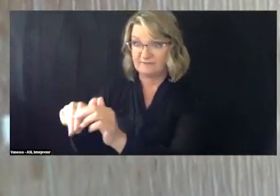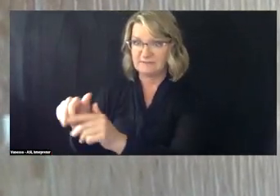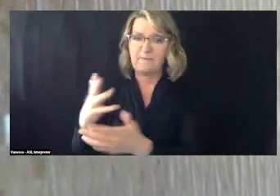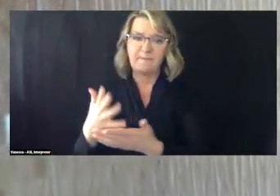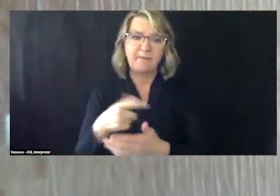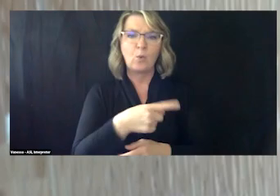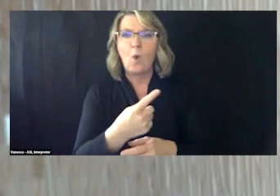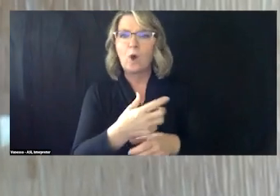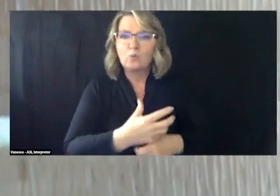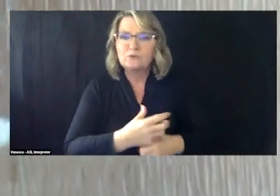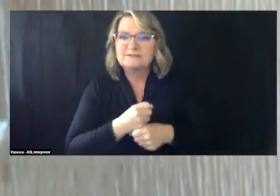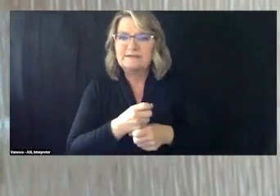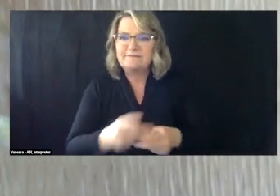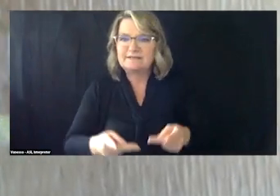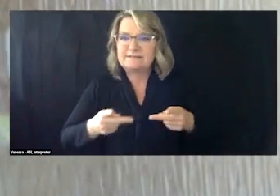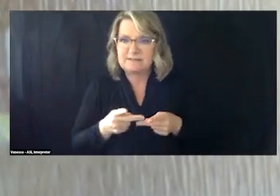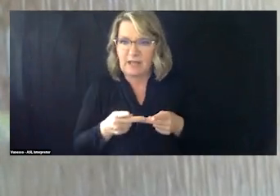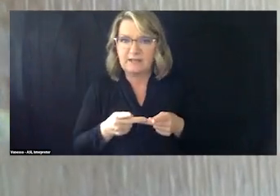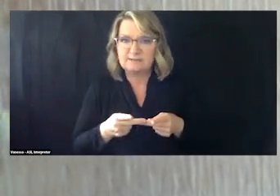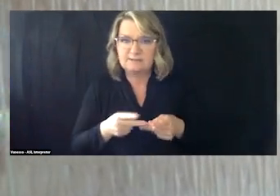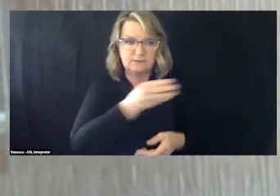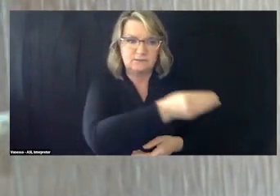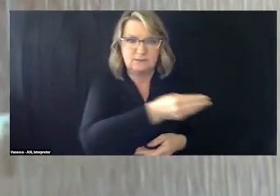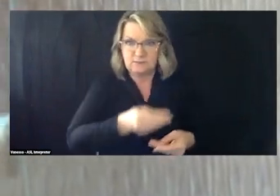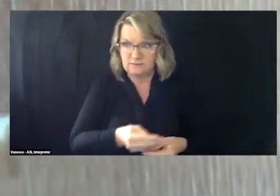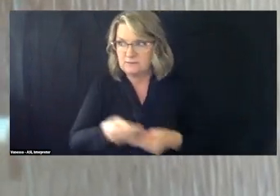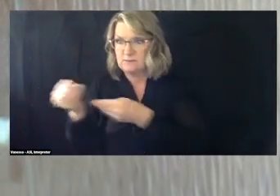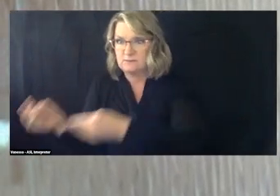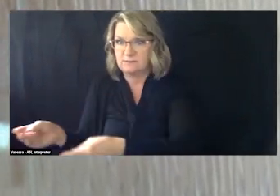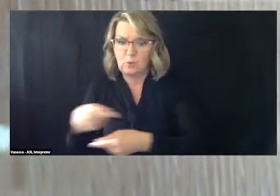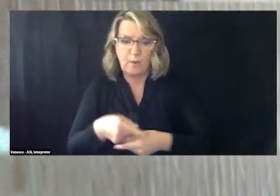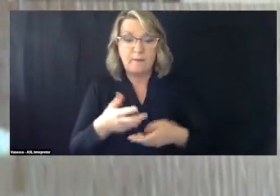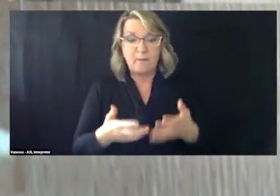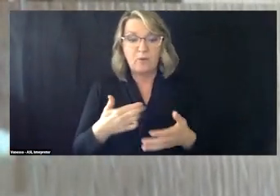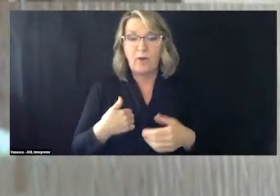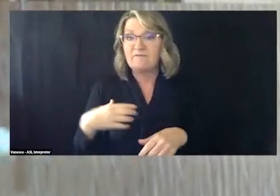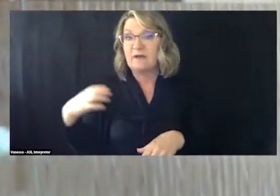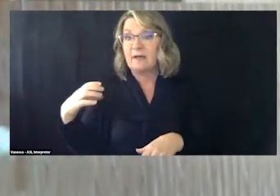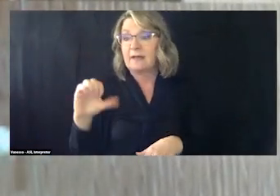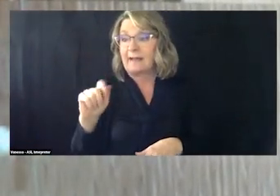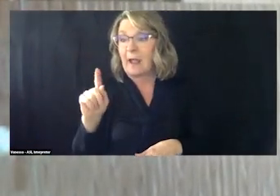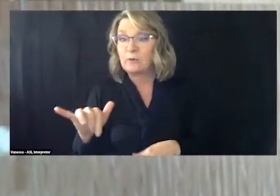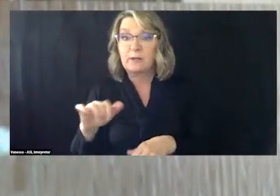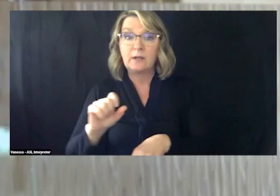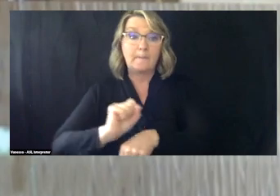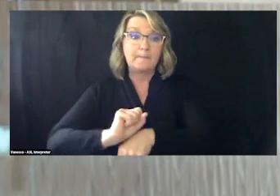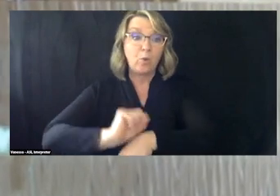going to one of our receiving sites so those would be a site that we have County Employees bipartisan